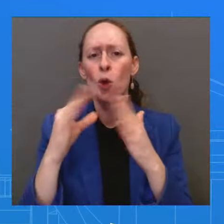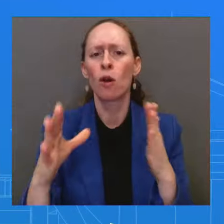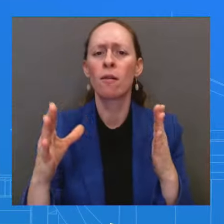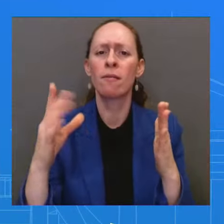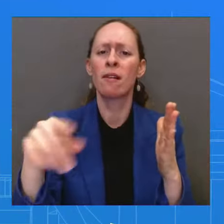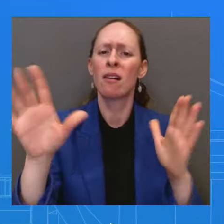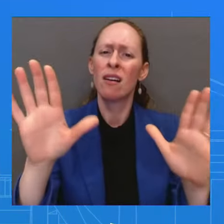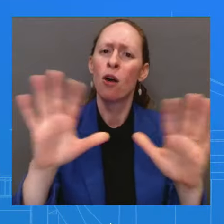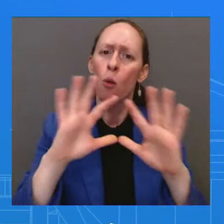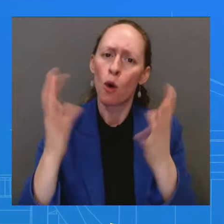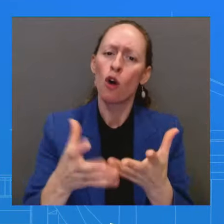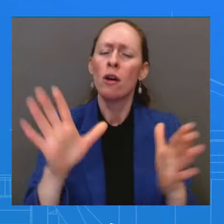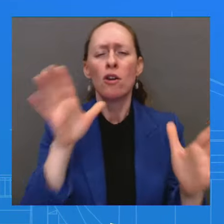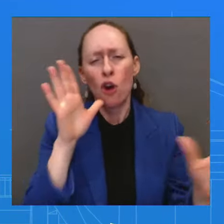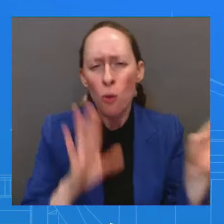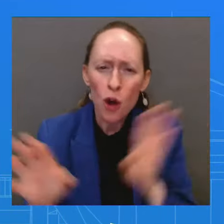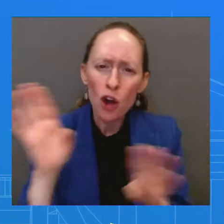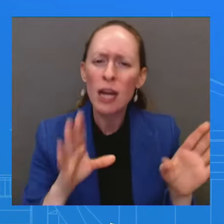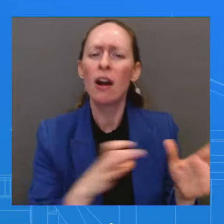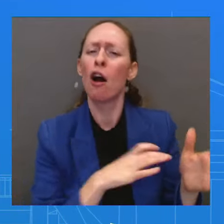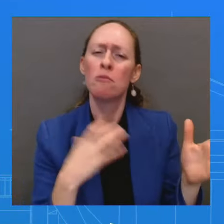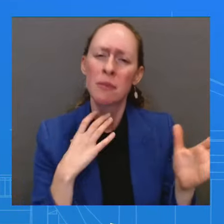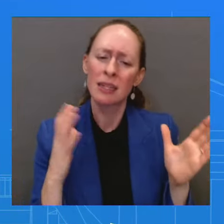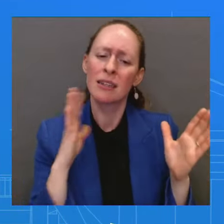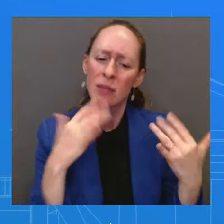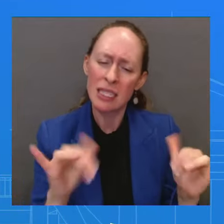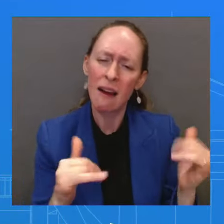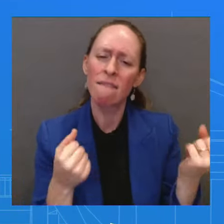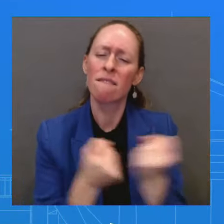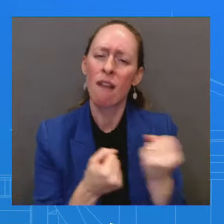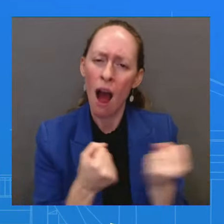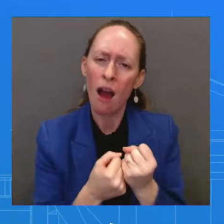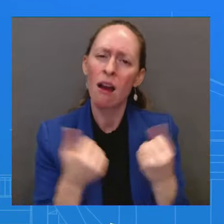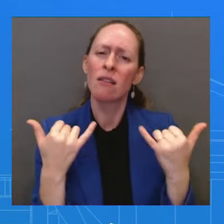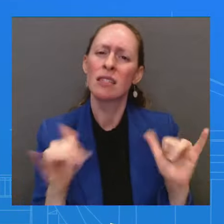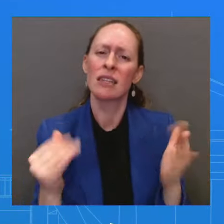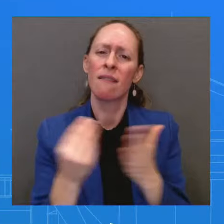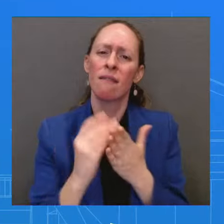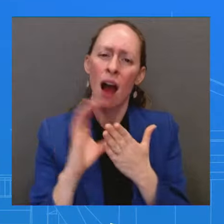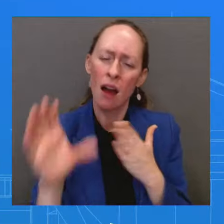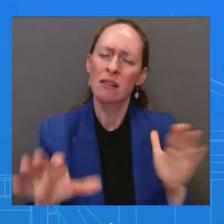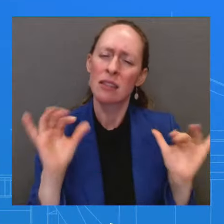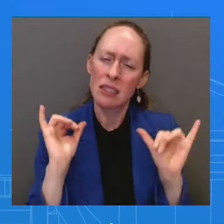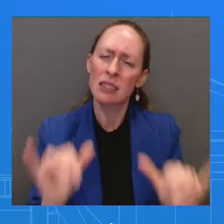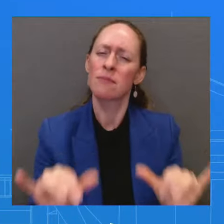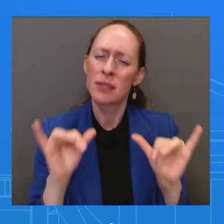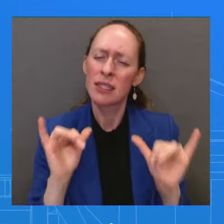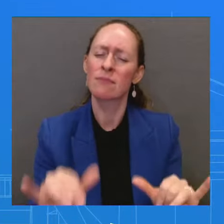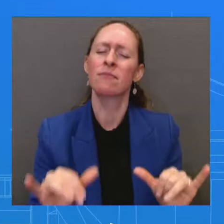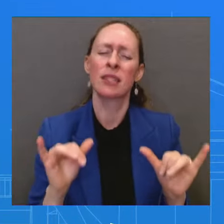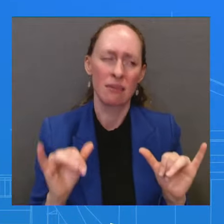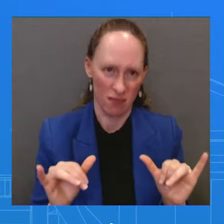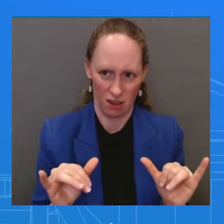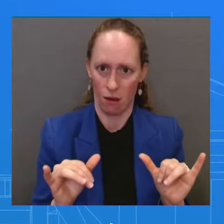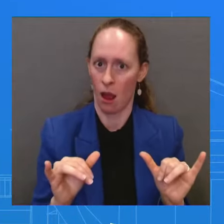a major address to warn about how problematic it would be if Congress didn't approve this aid. So, is he confident or is he not confident --